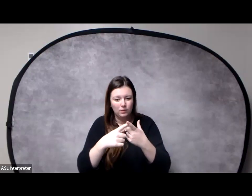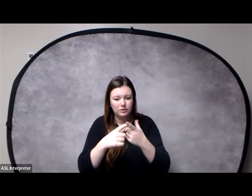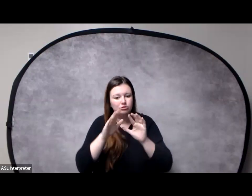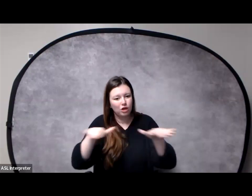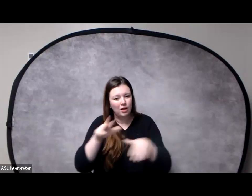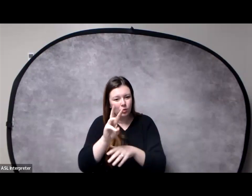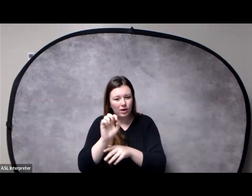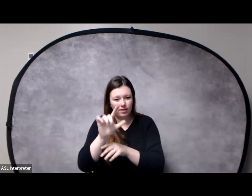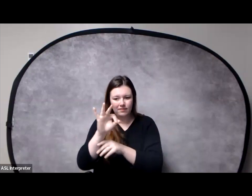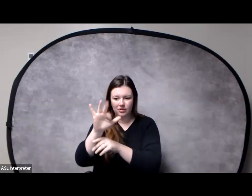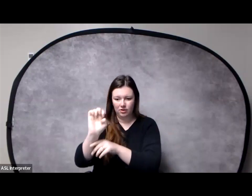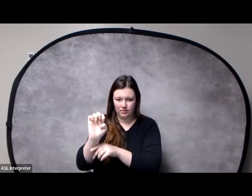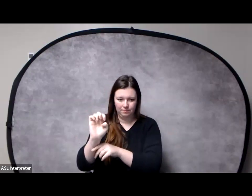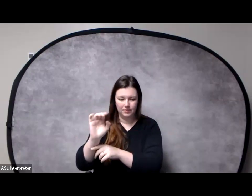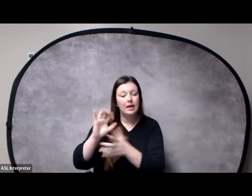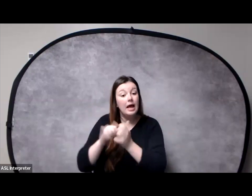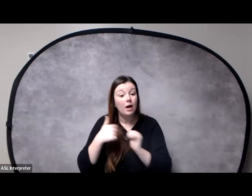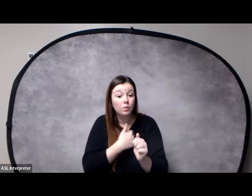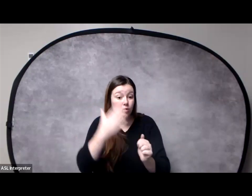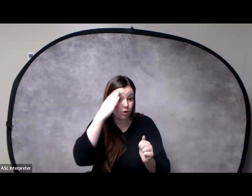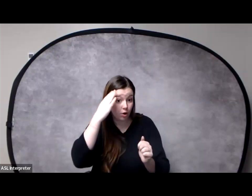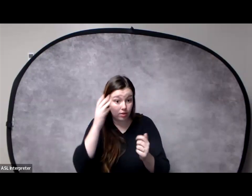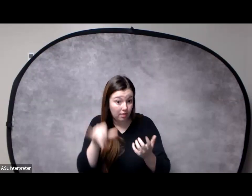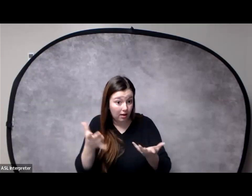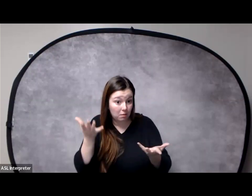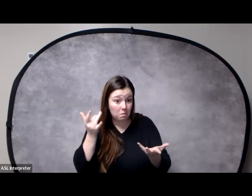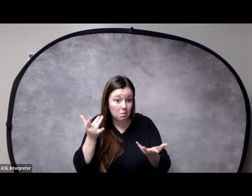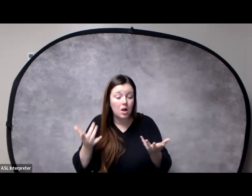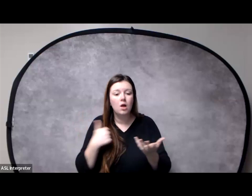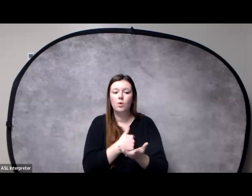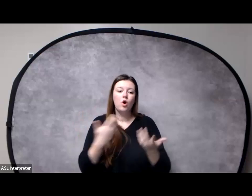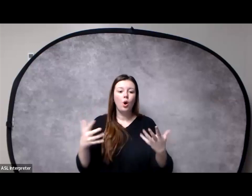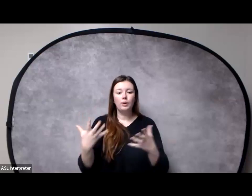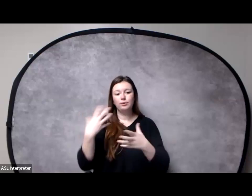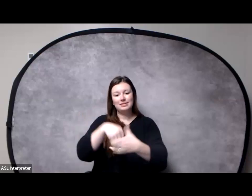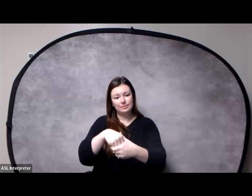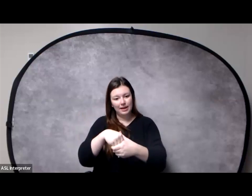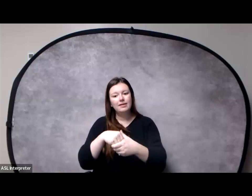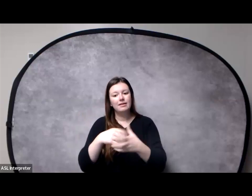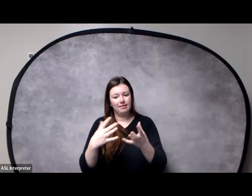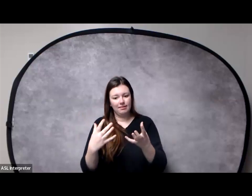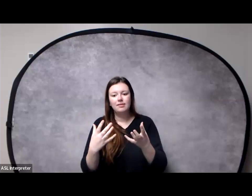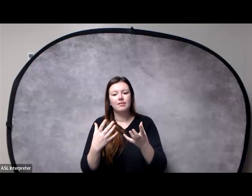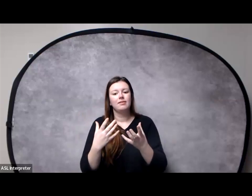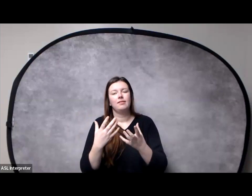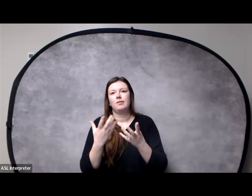We know that because we have already participated in public voluntary resolution agreements.